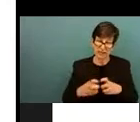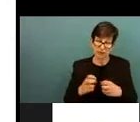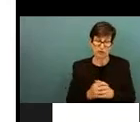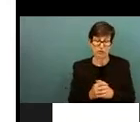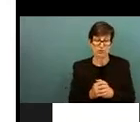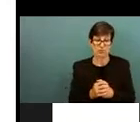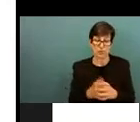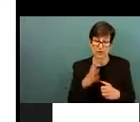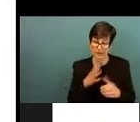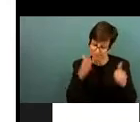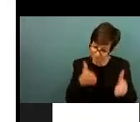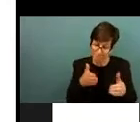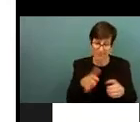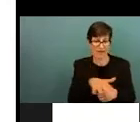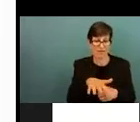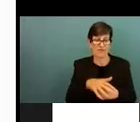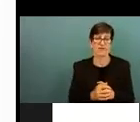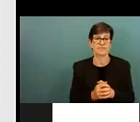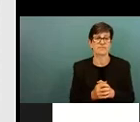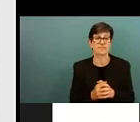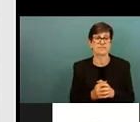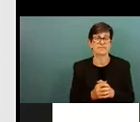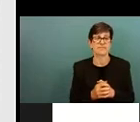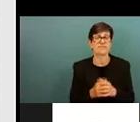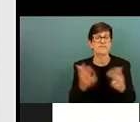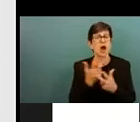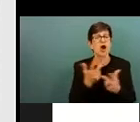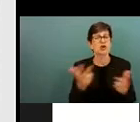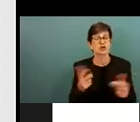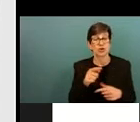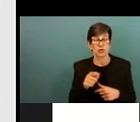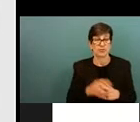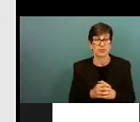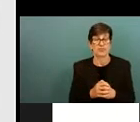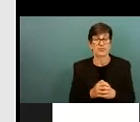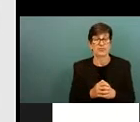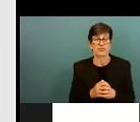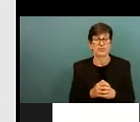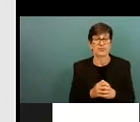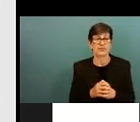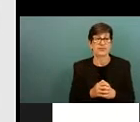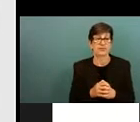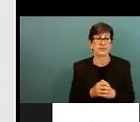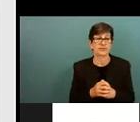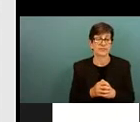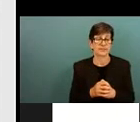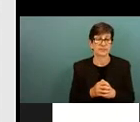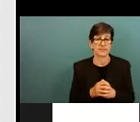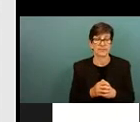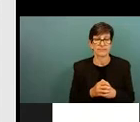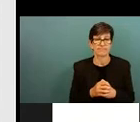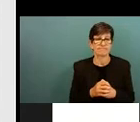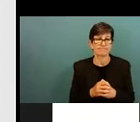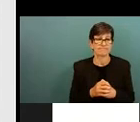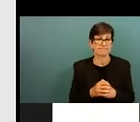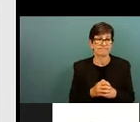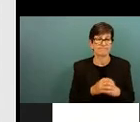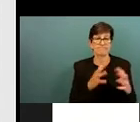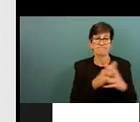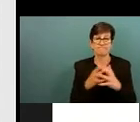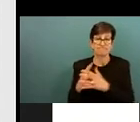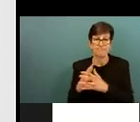attention. Let me show you what the new dashboards look like, what they enable you to do. So